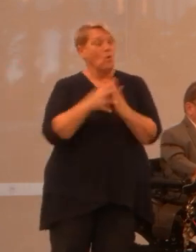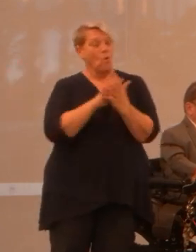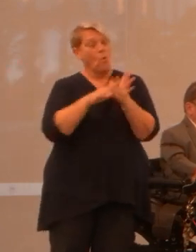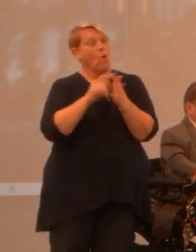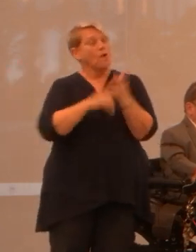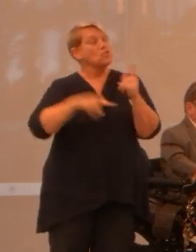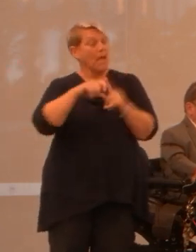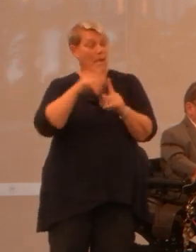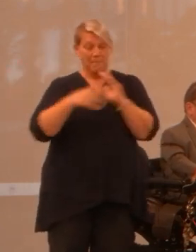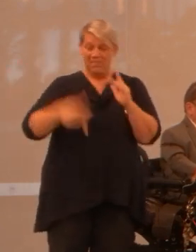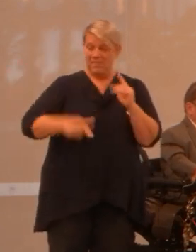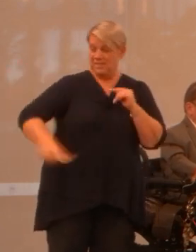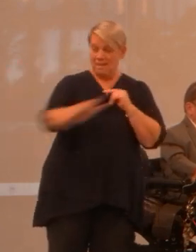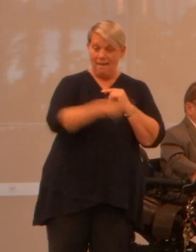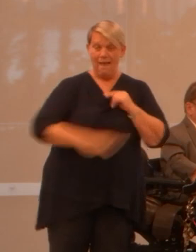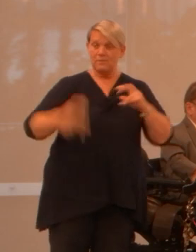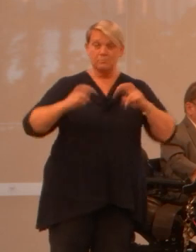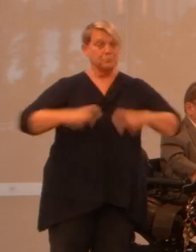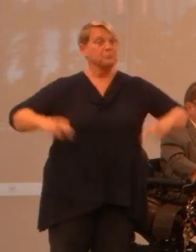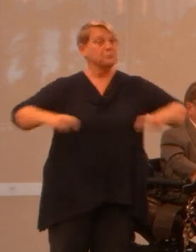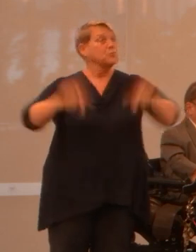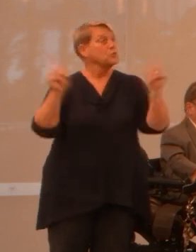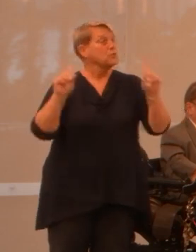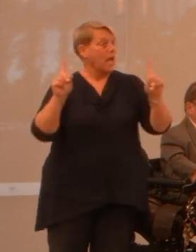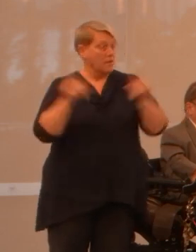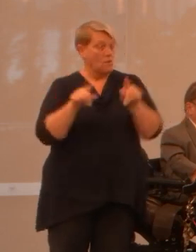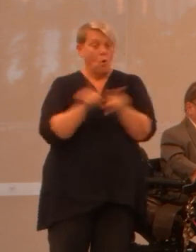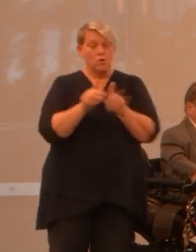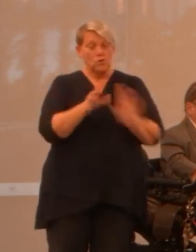we are sitting here today. But also connected to Juat, which is the north